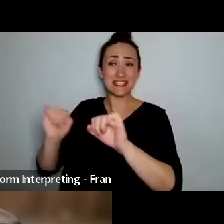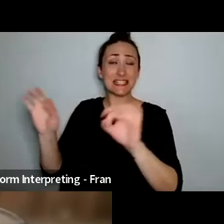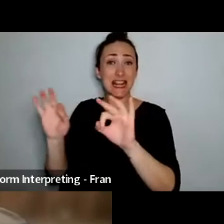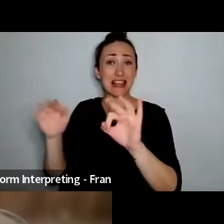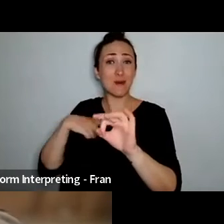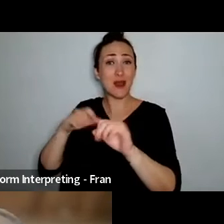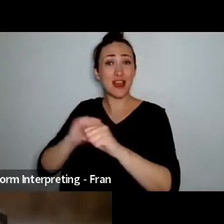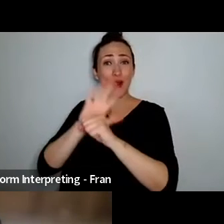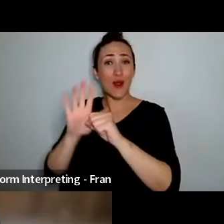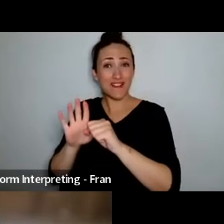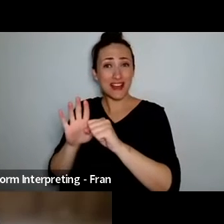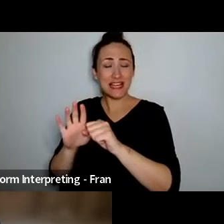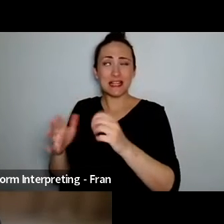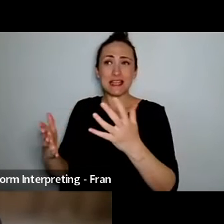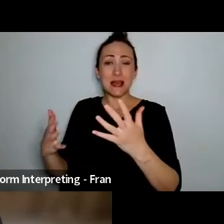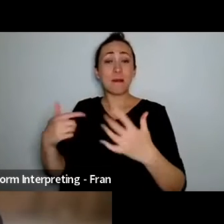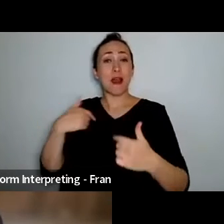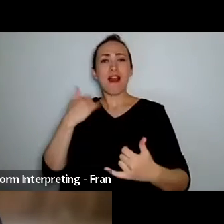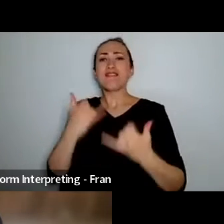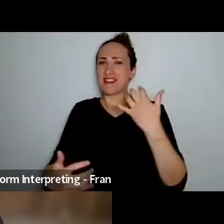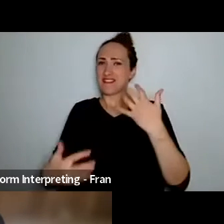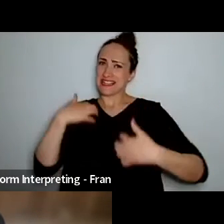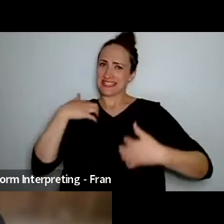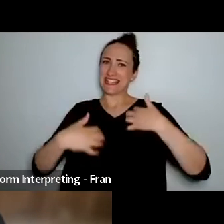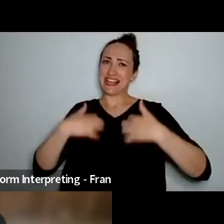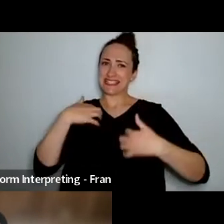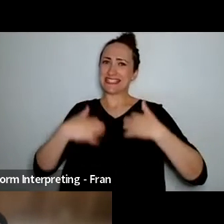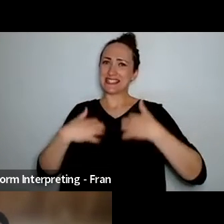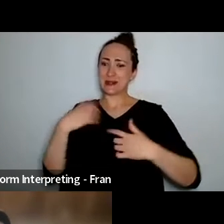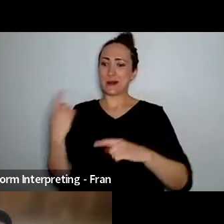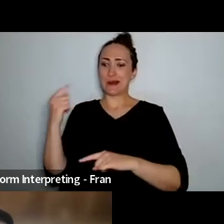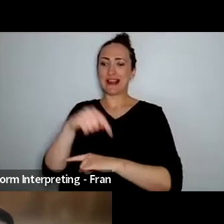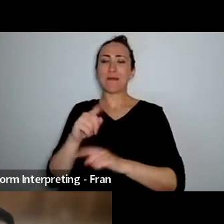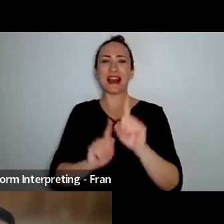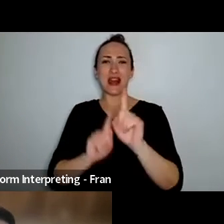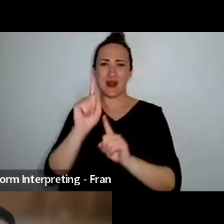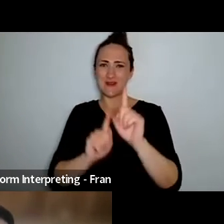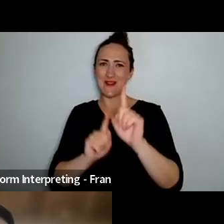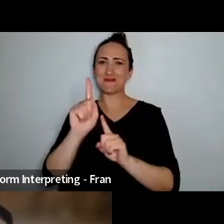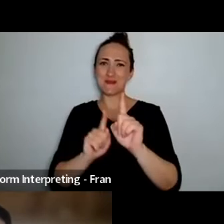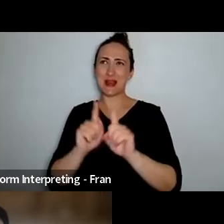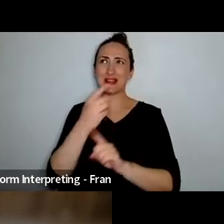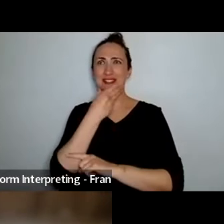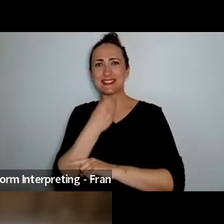really really excited I will be back in in the end of November uh for a bit of December so that'll be